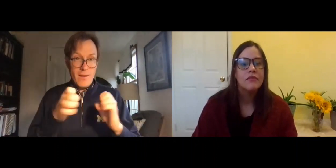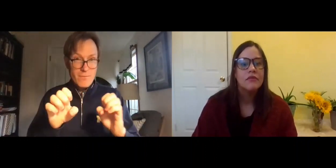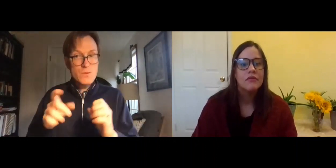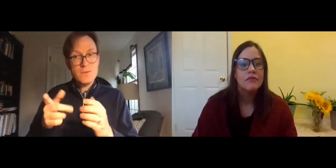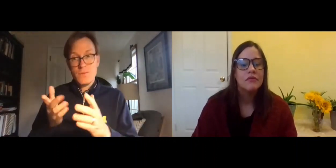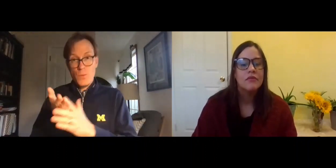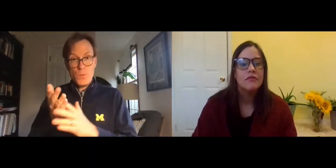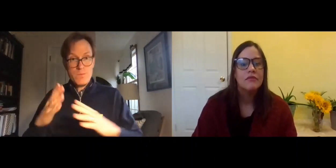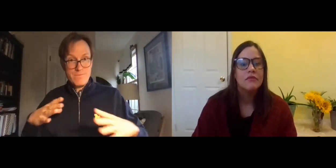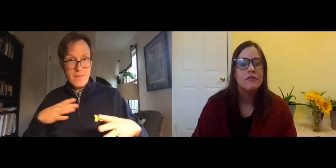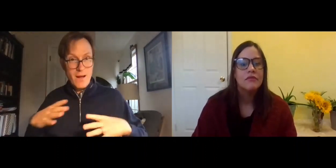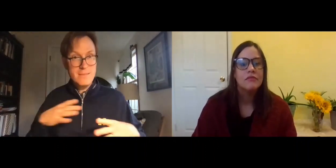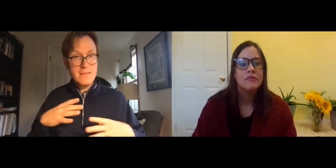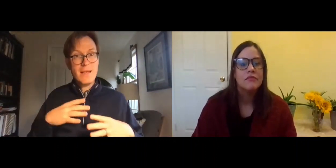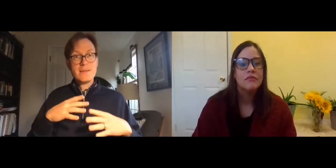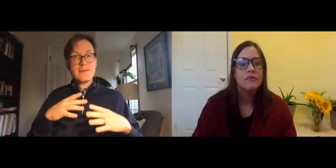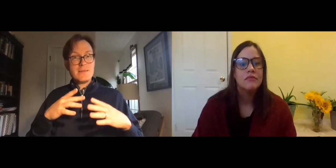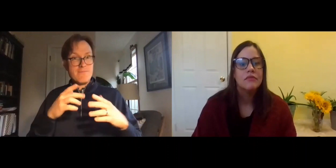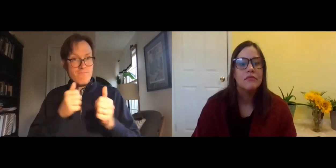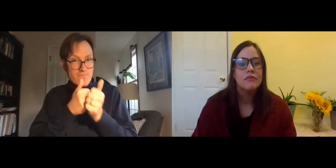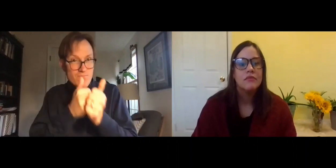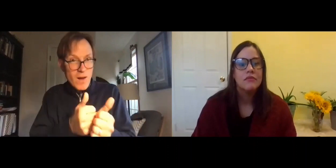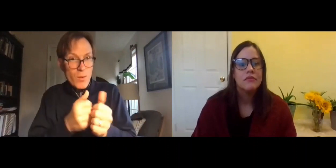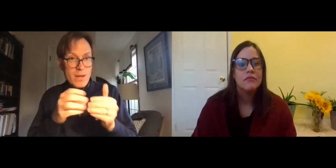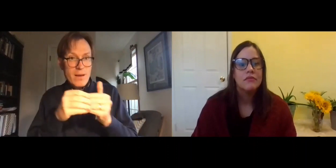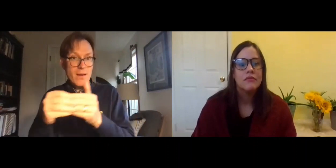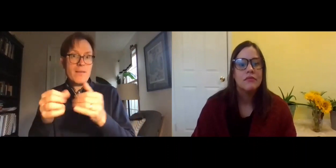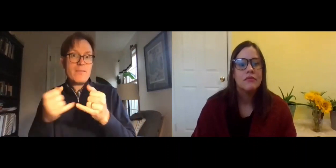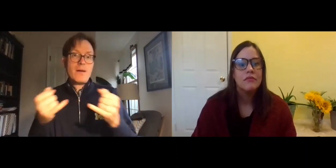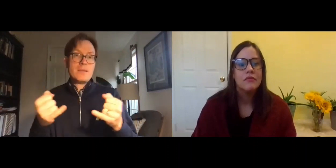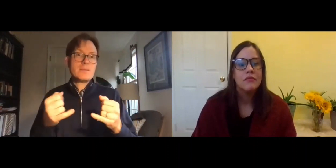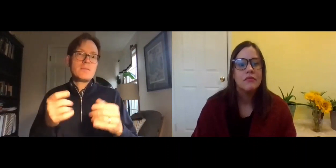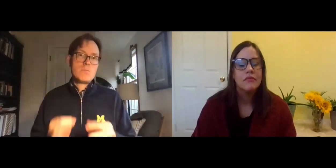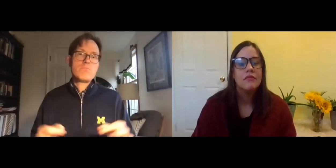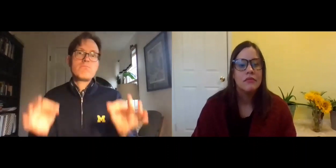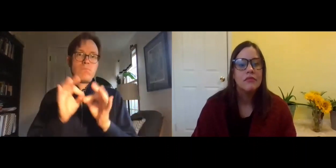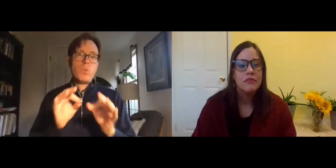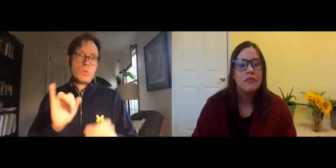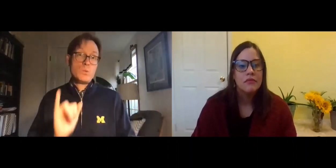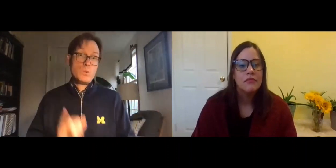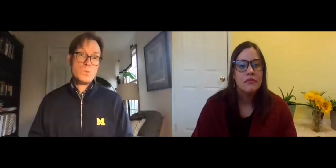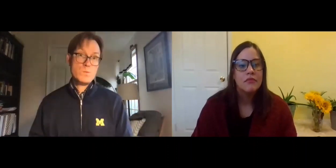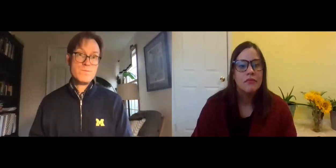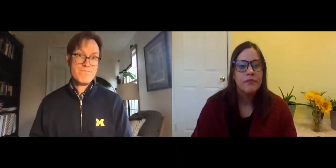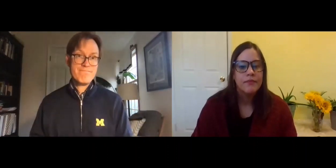And that means all of your efforts during the holidays are important.